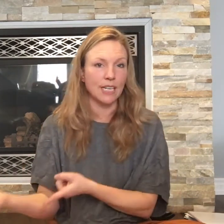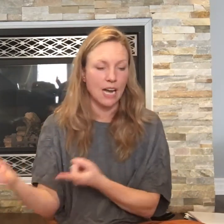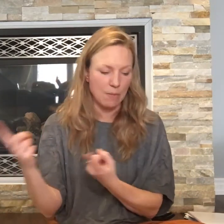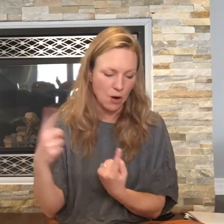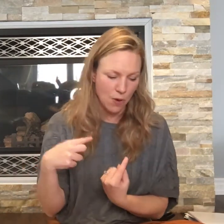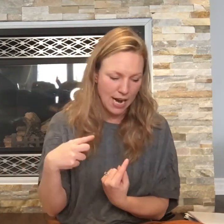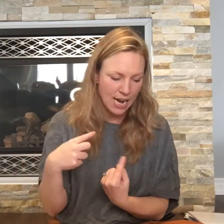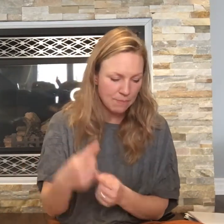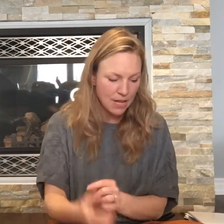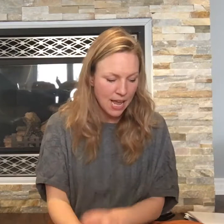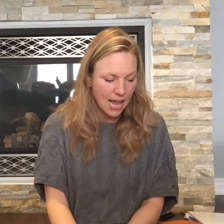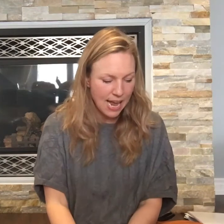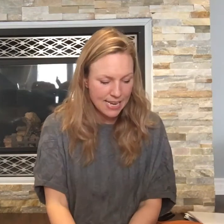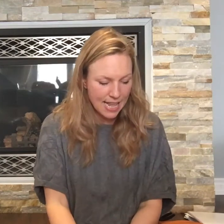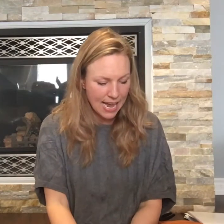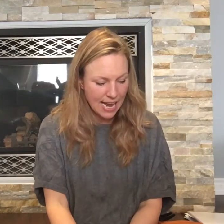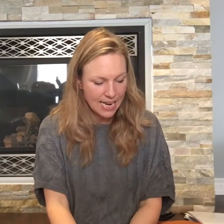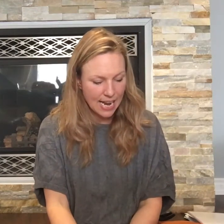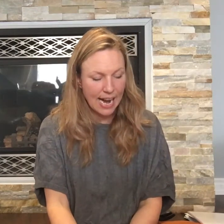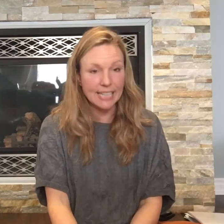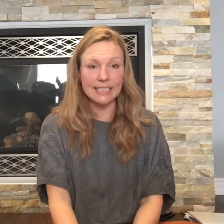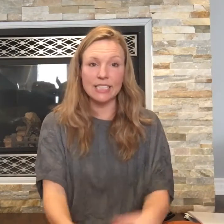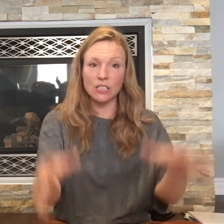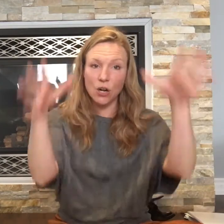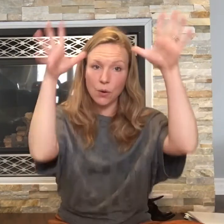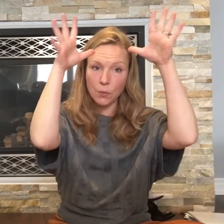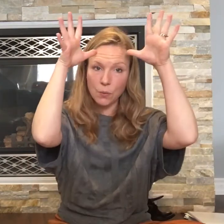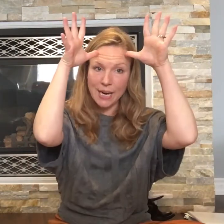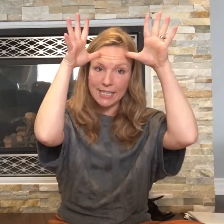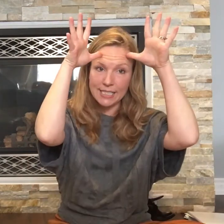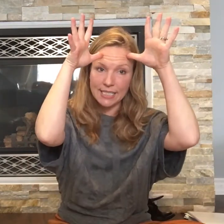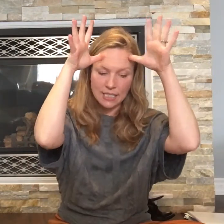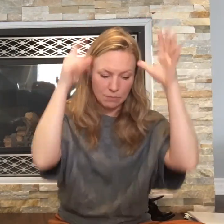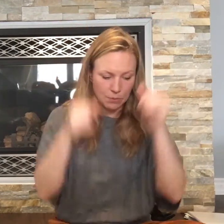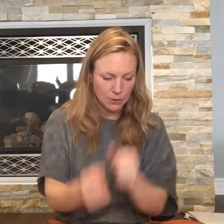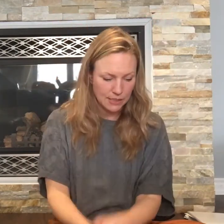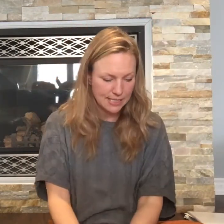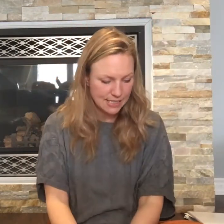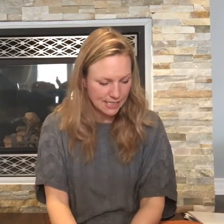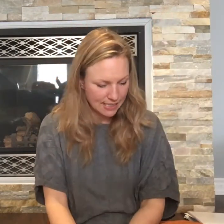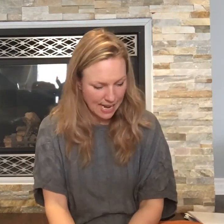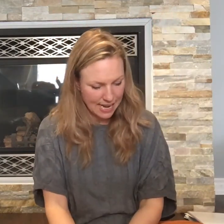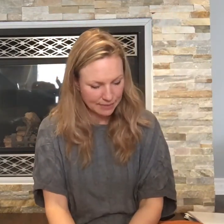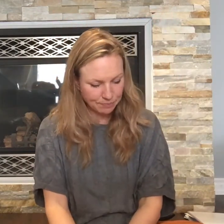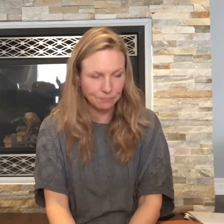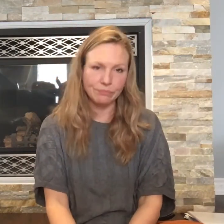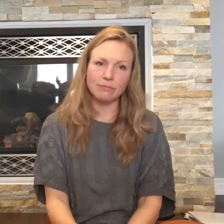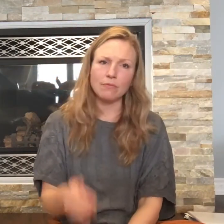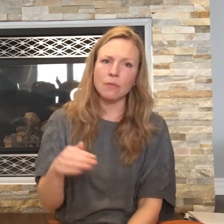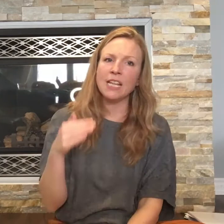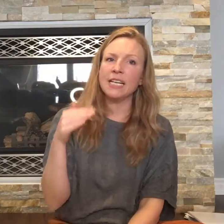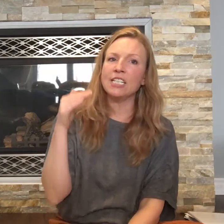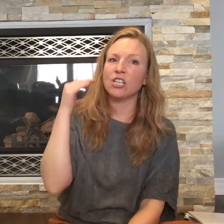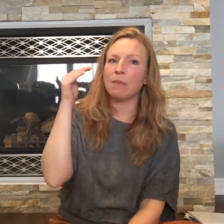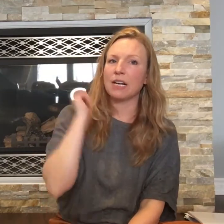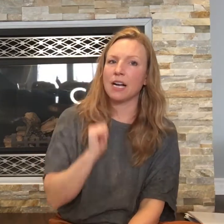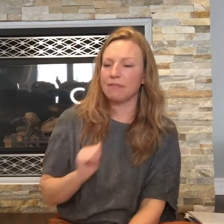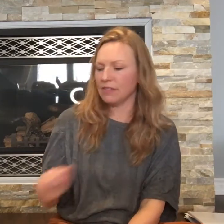COME our way, and then, eight (8) little reindeer pull his sleigh and then each time it kind of,